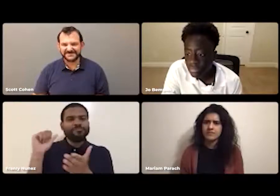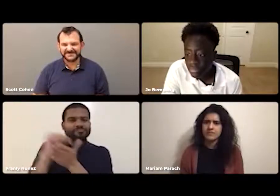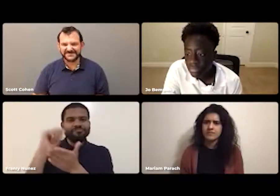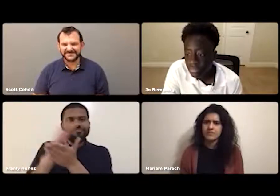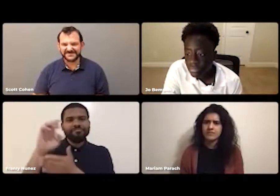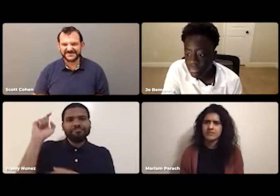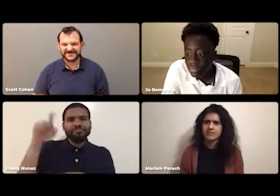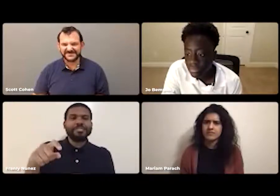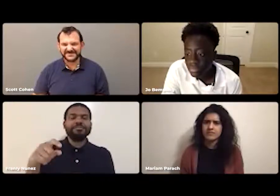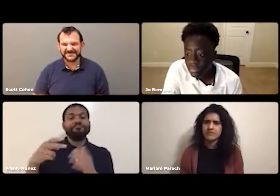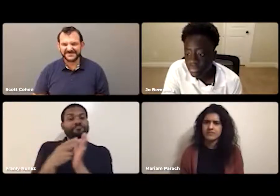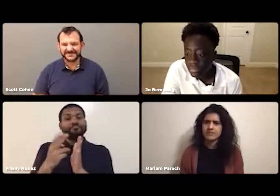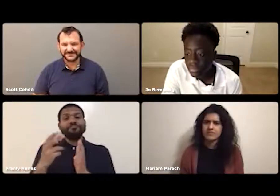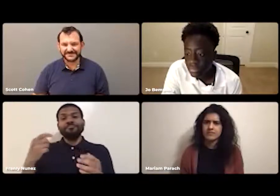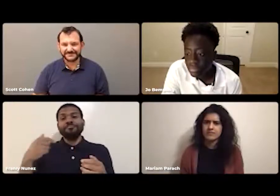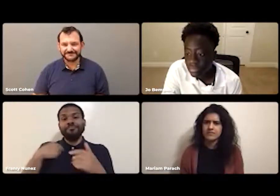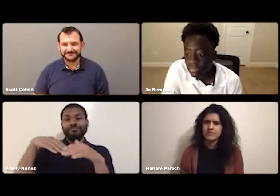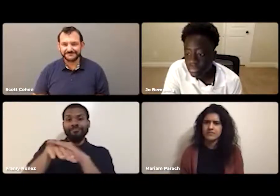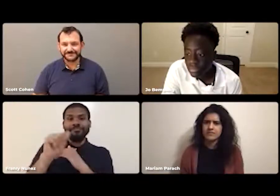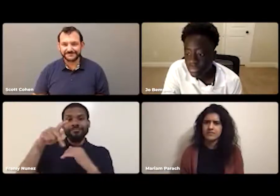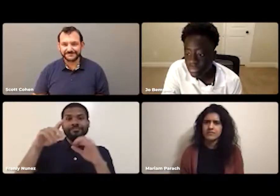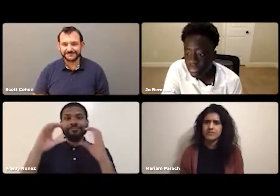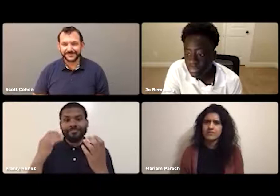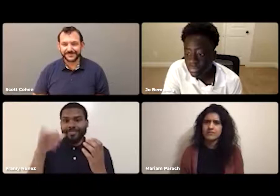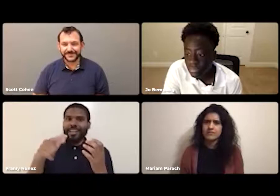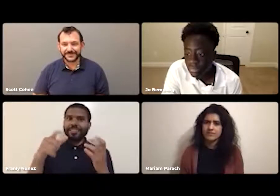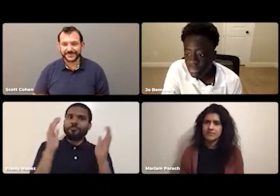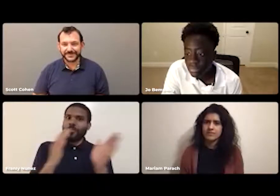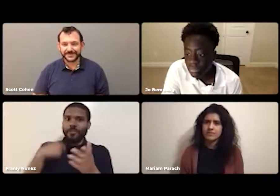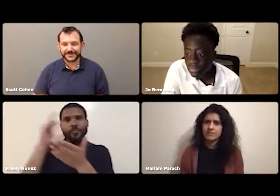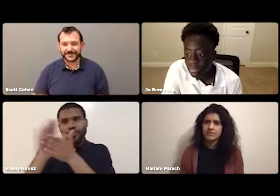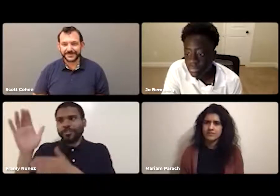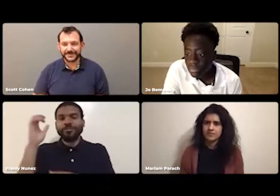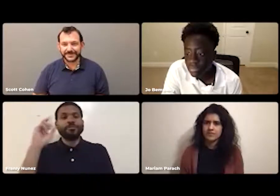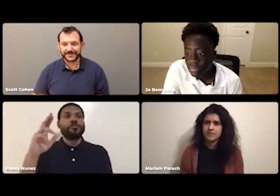A lot of people think that means you're really smart. You'll get As.